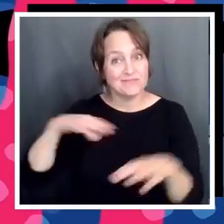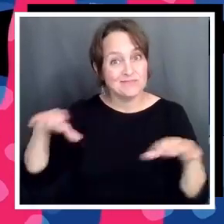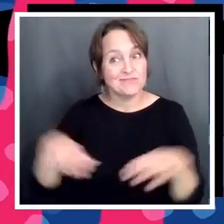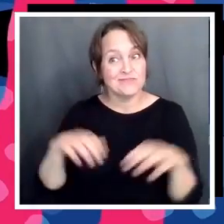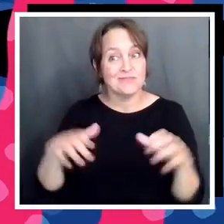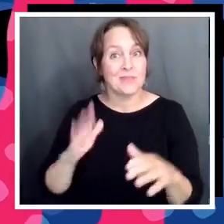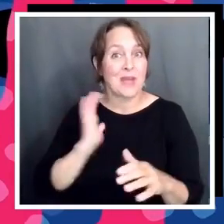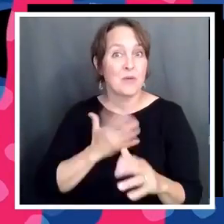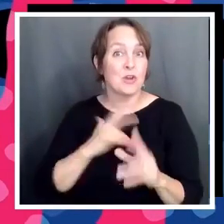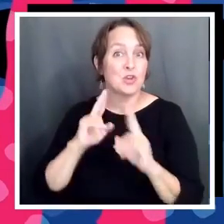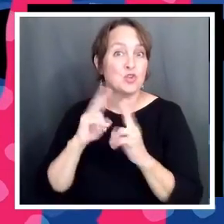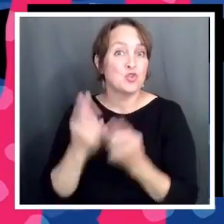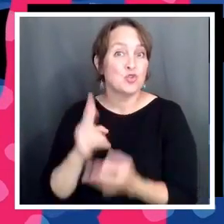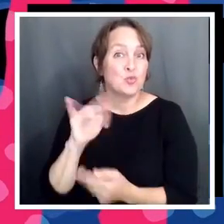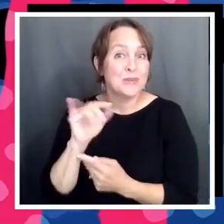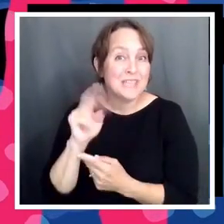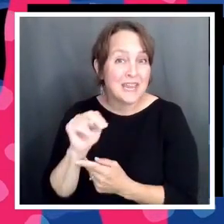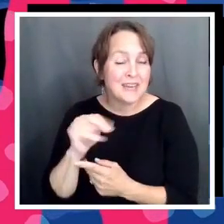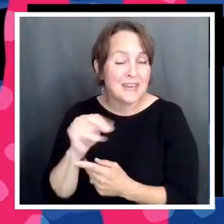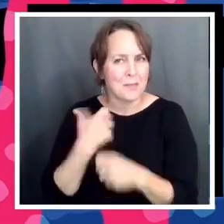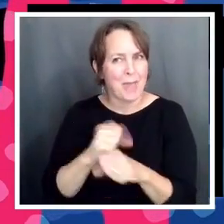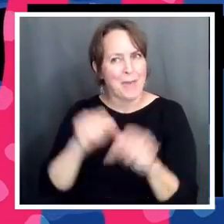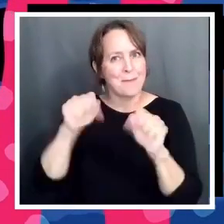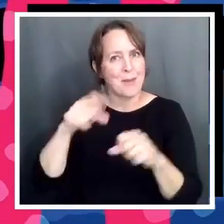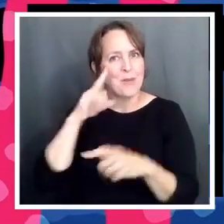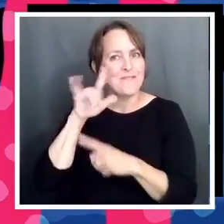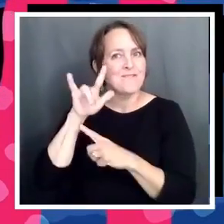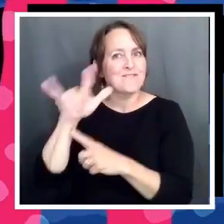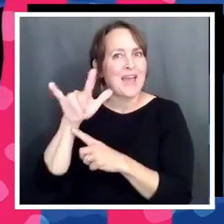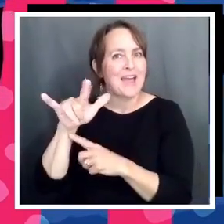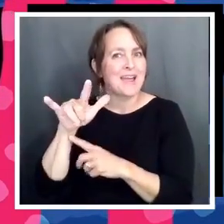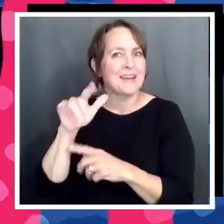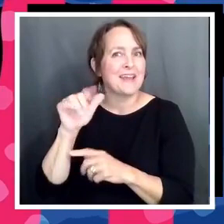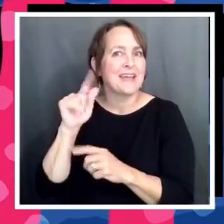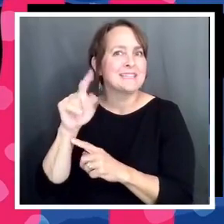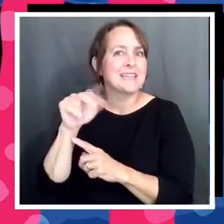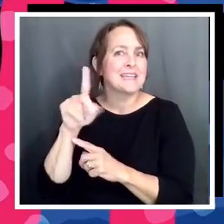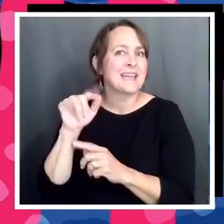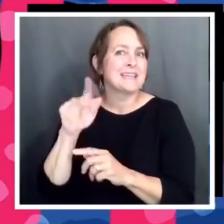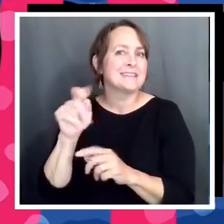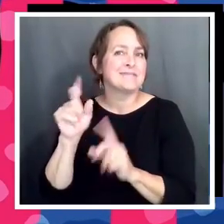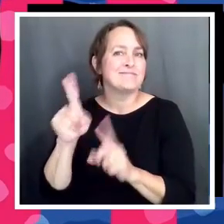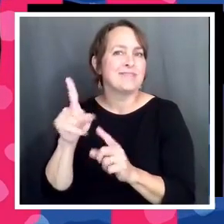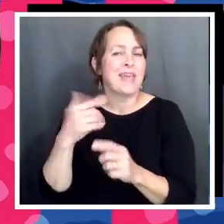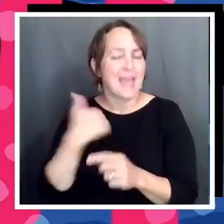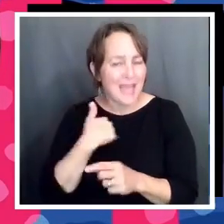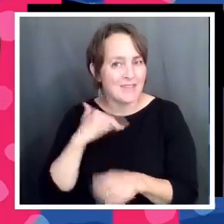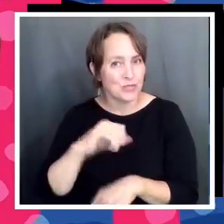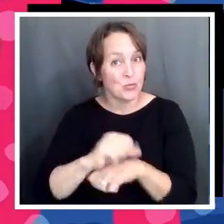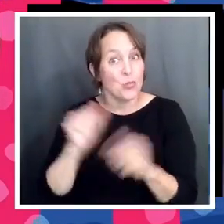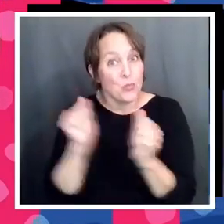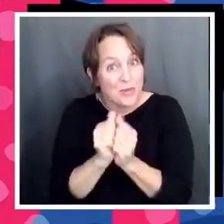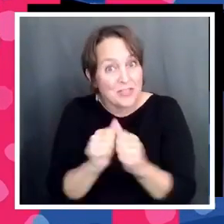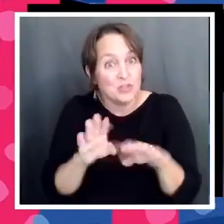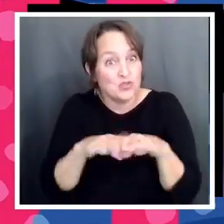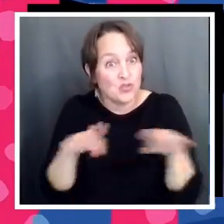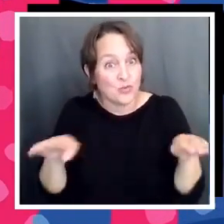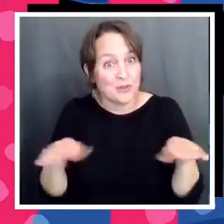WE DID SOMETHING THAT ALSO MAKES ME THINK ABOUT WHAT WE HAVE DONE THROUGHOUT THE COURSE